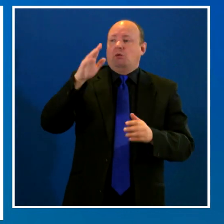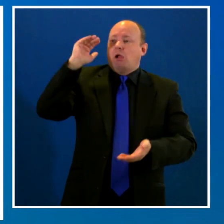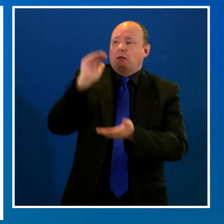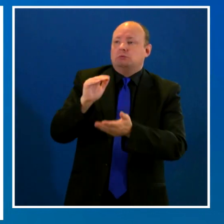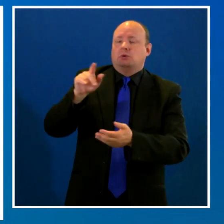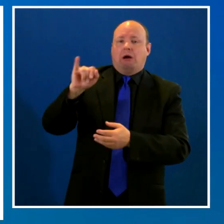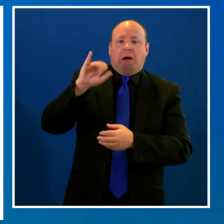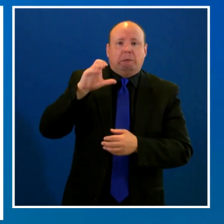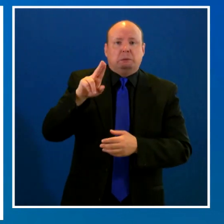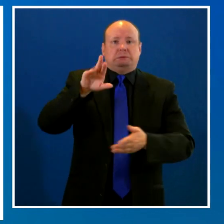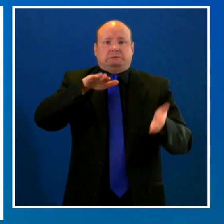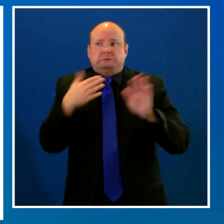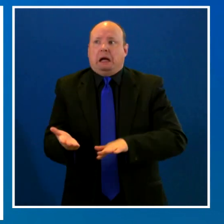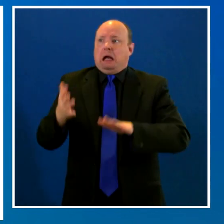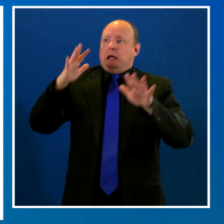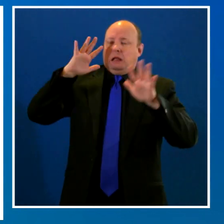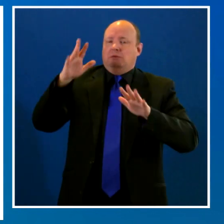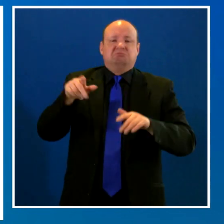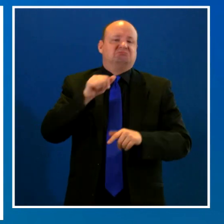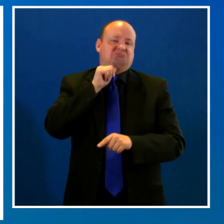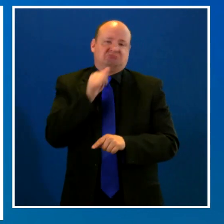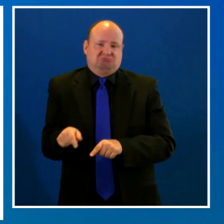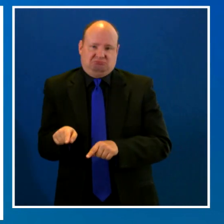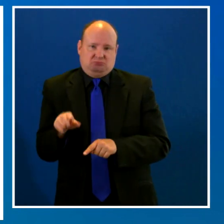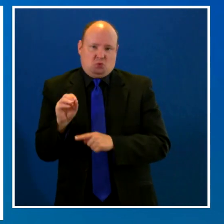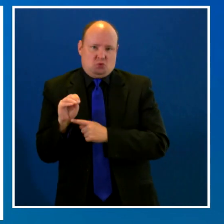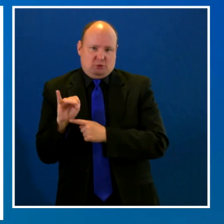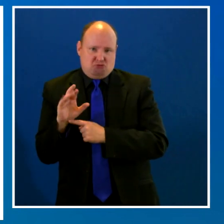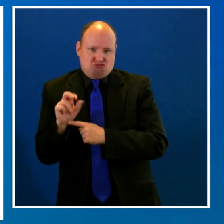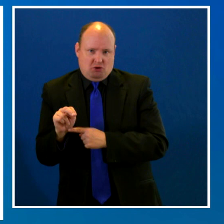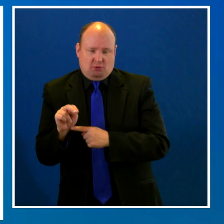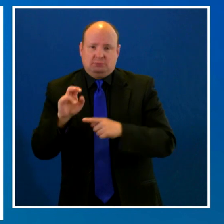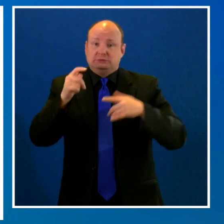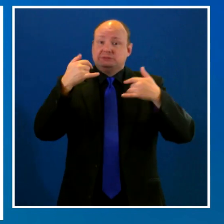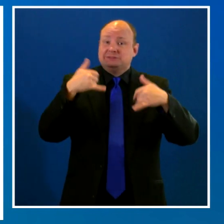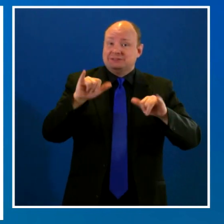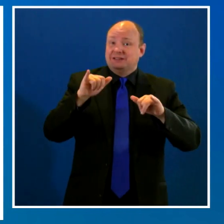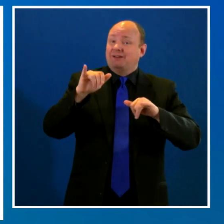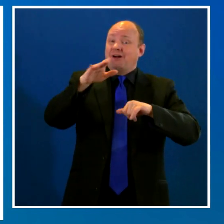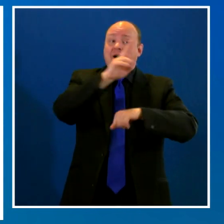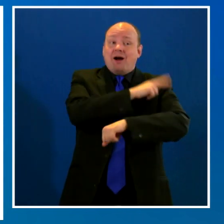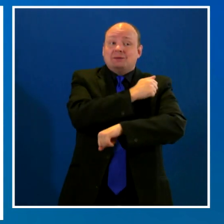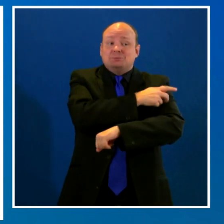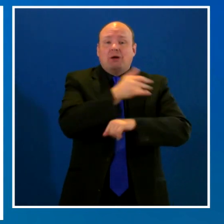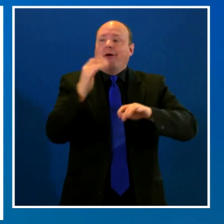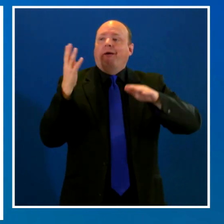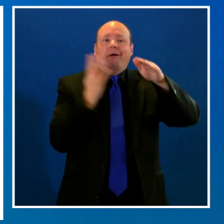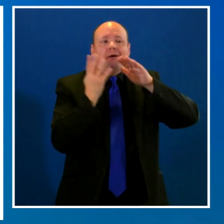But that said, the hospitals are still overwhelmed by the number of cases they're seeing.